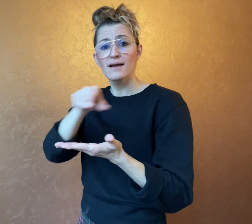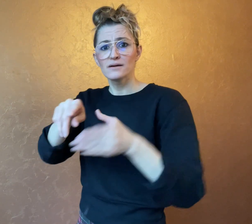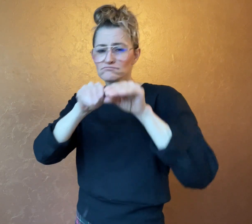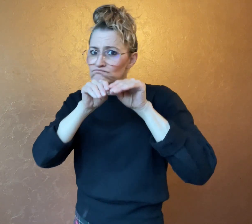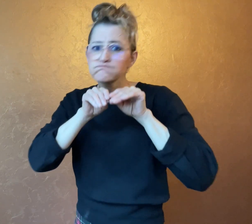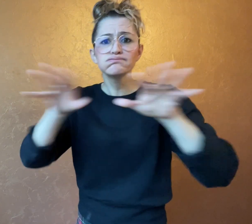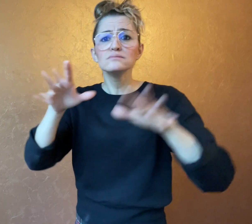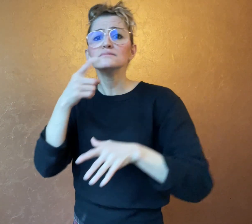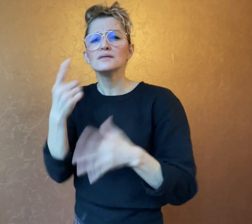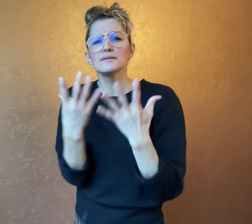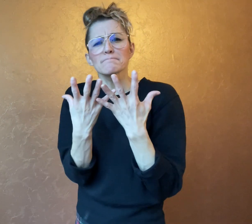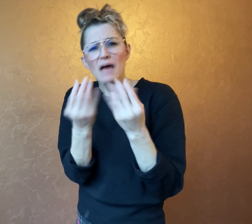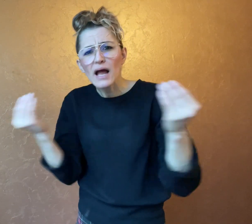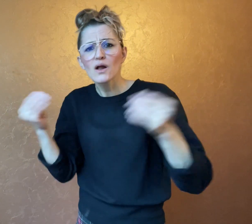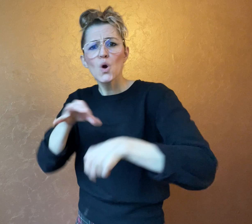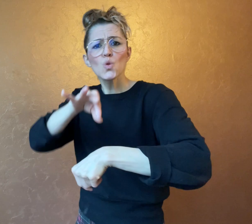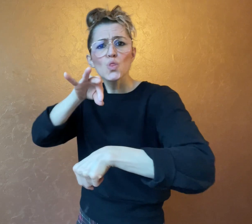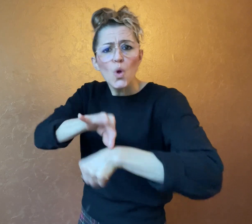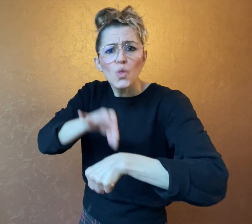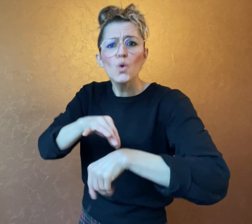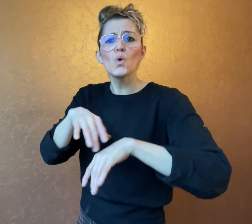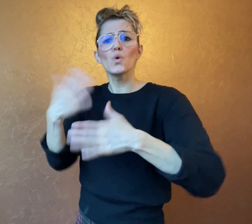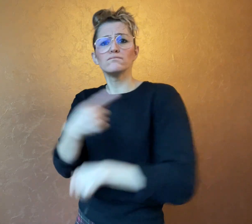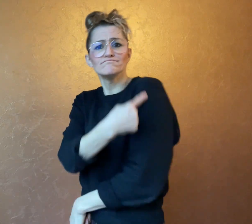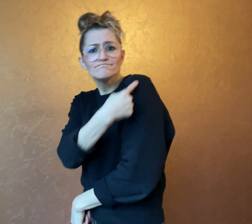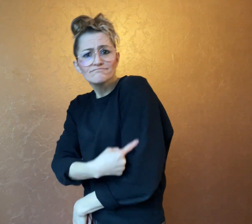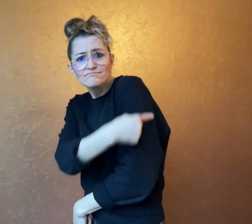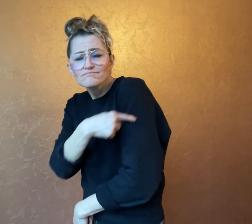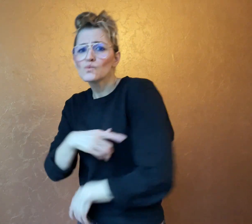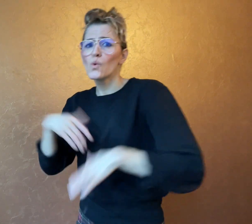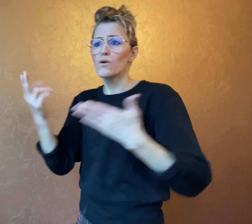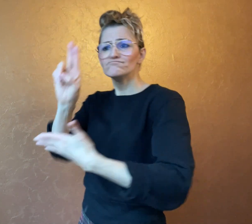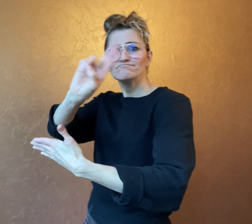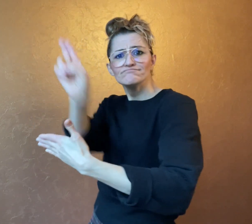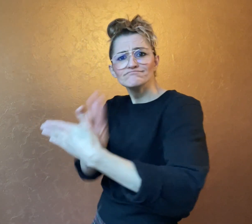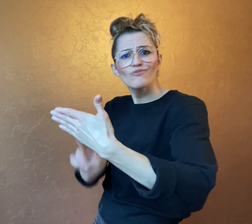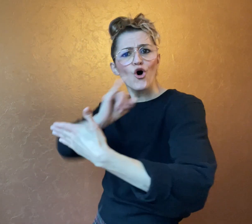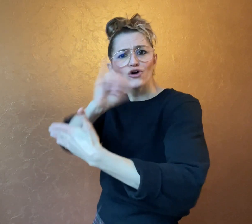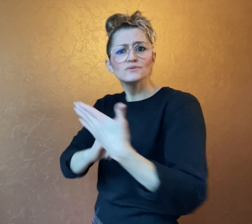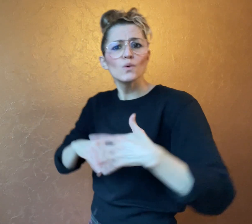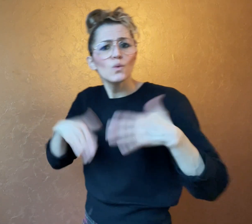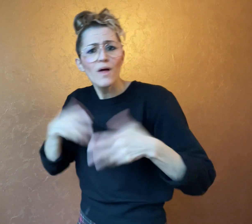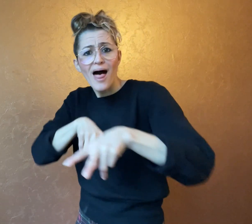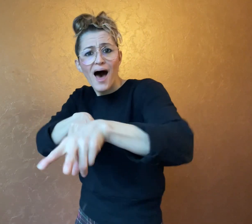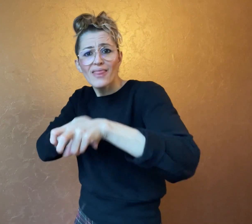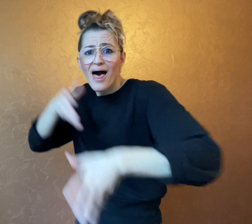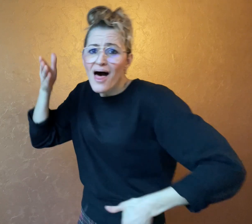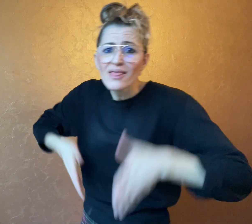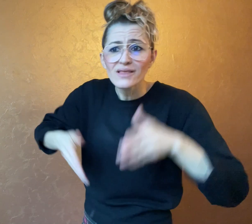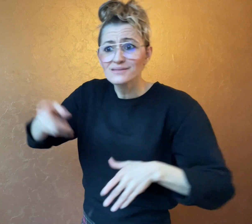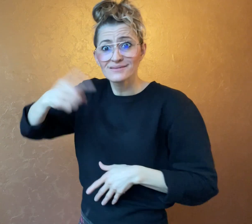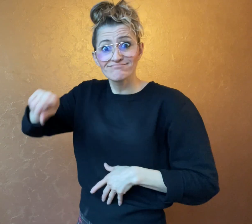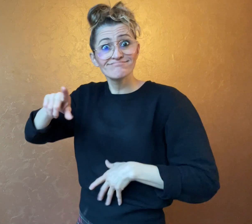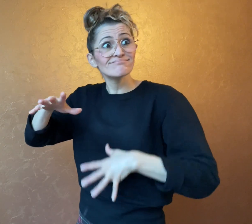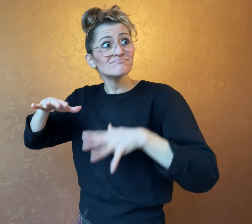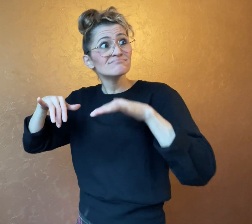A news report says many doctors, nurses, artists, and